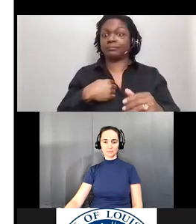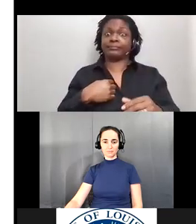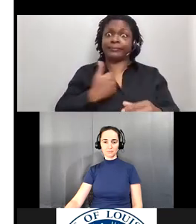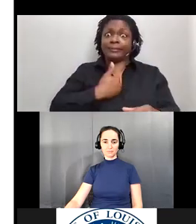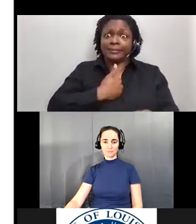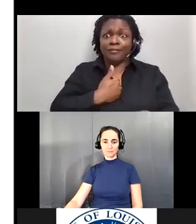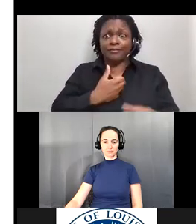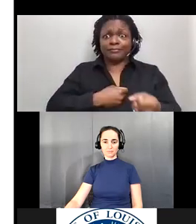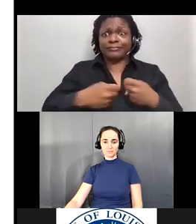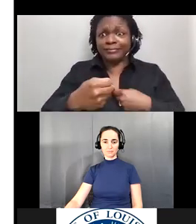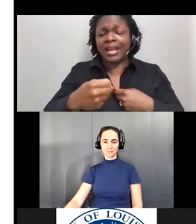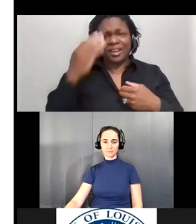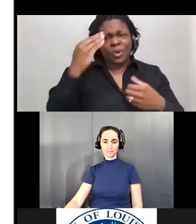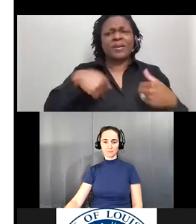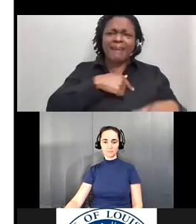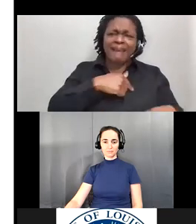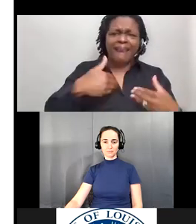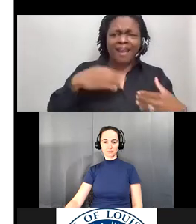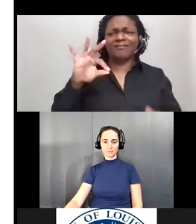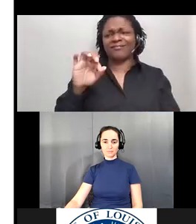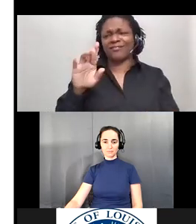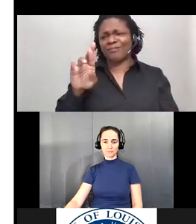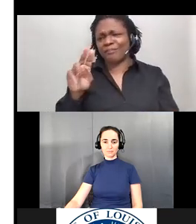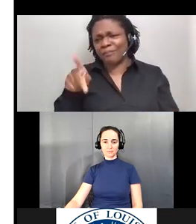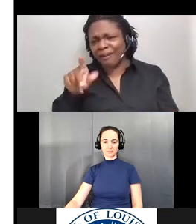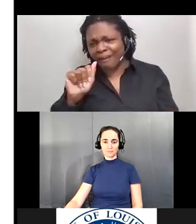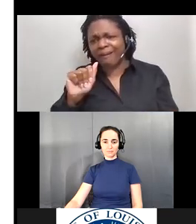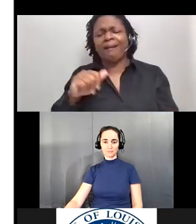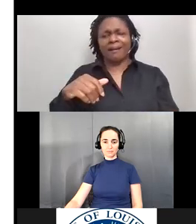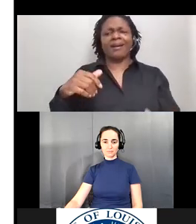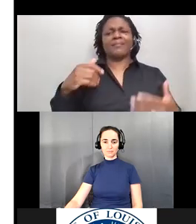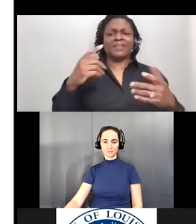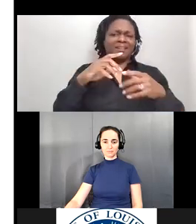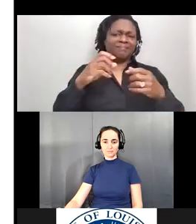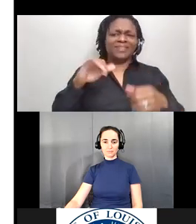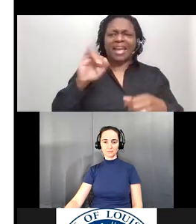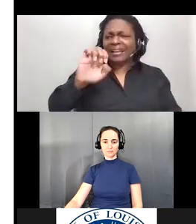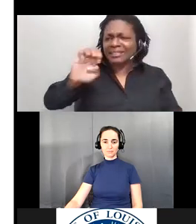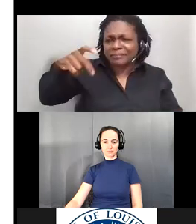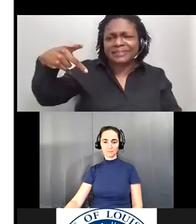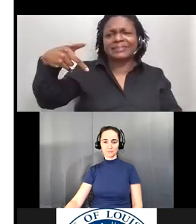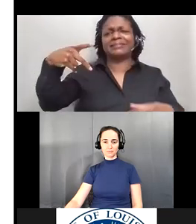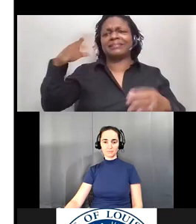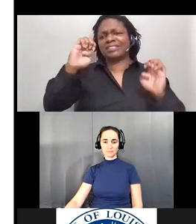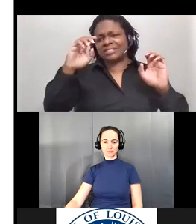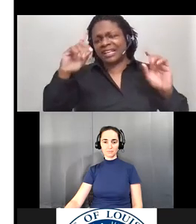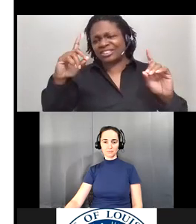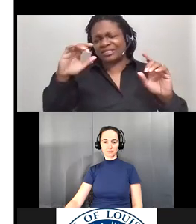and there's a lot of things that come into play when when you're talking about IPS and special education if they have an IP. 15:54:05 However, I think it's important when